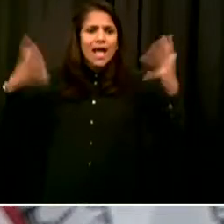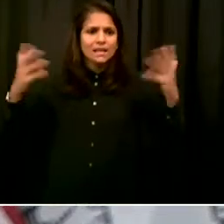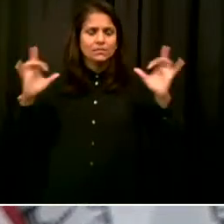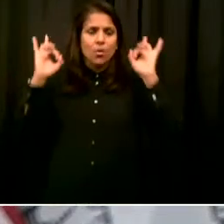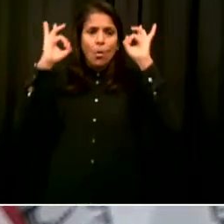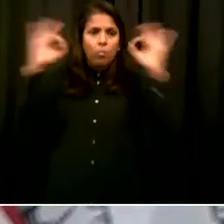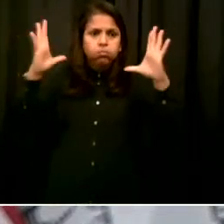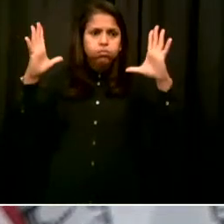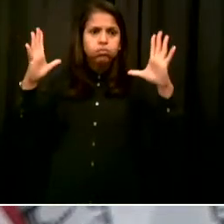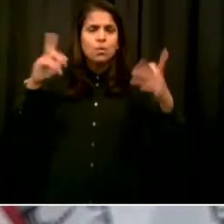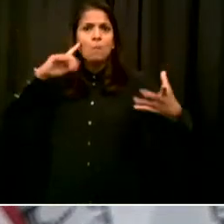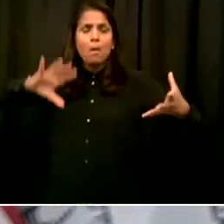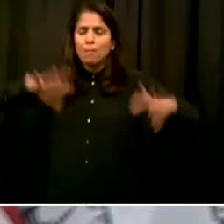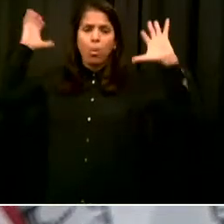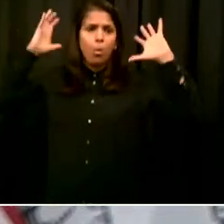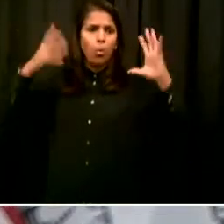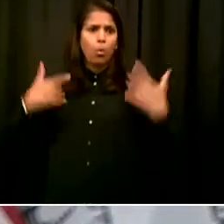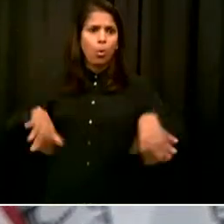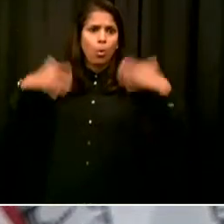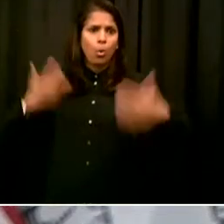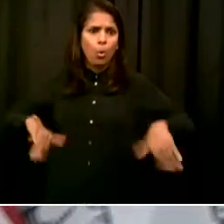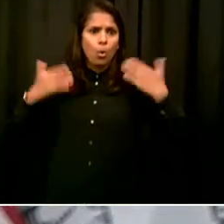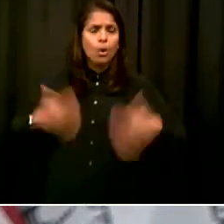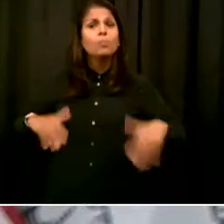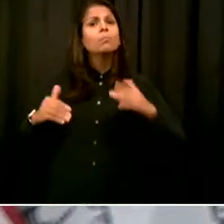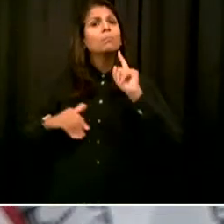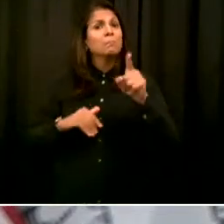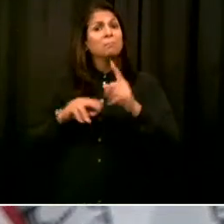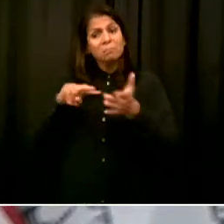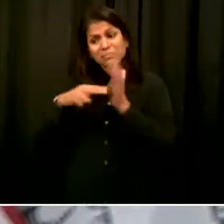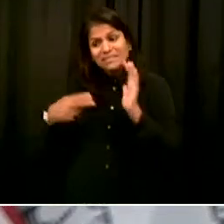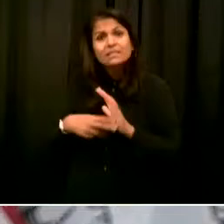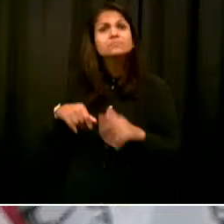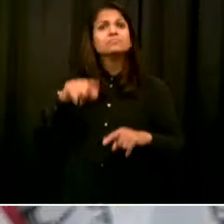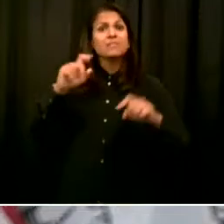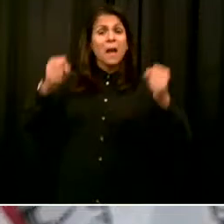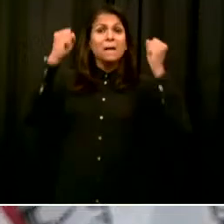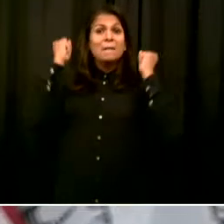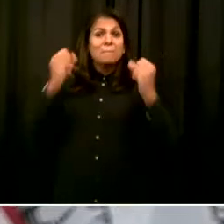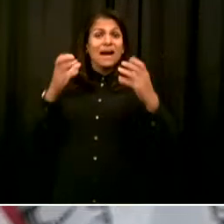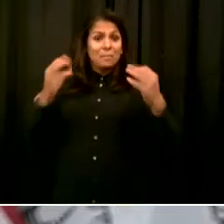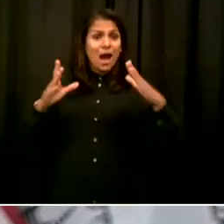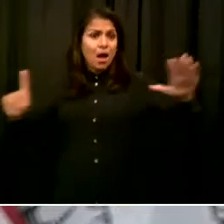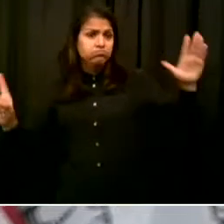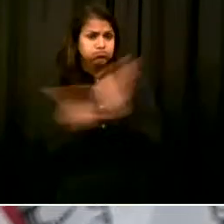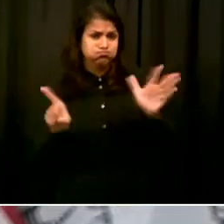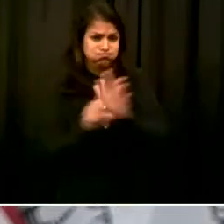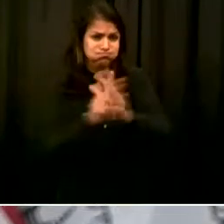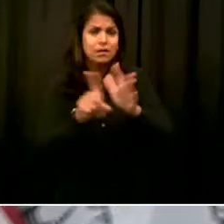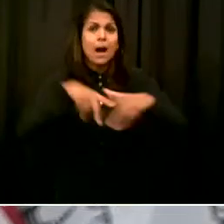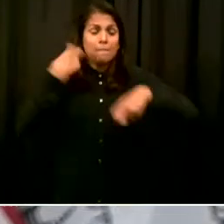ADAPTED AND IT HAS BECOME A LITTLE BIT OF A NEW NORMAL FOR US. WHAT IS GOING ON THIS YEAR IS